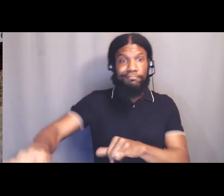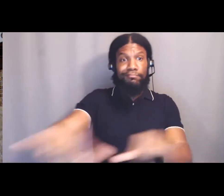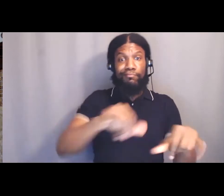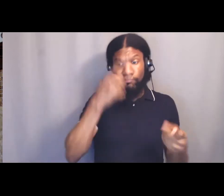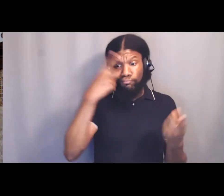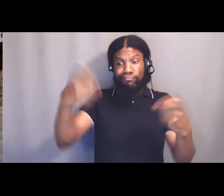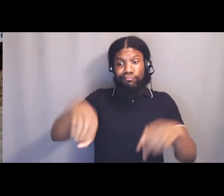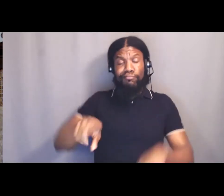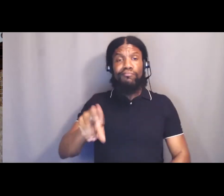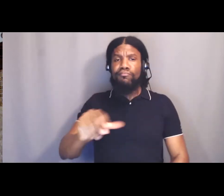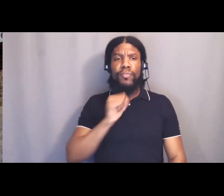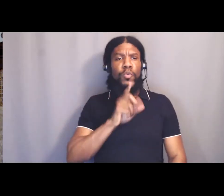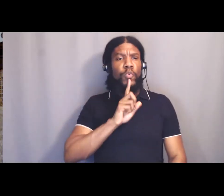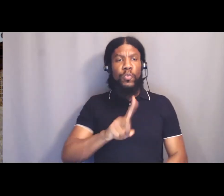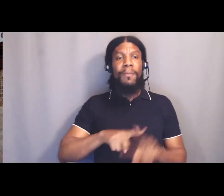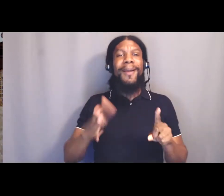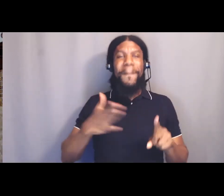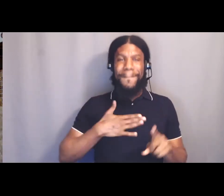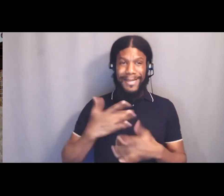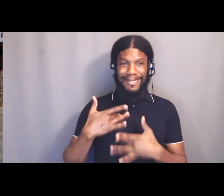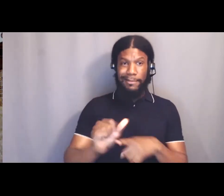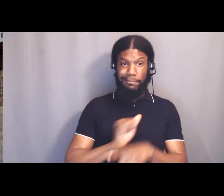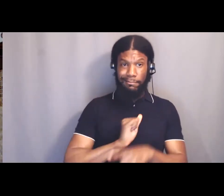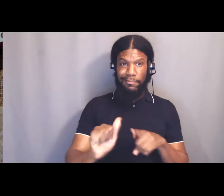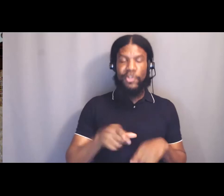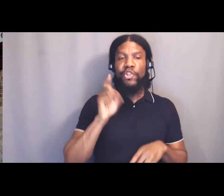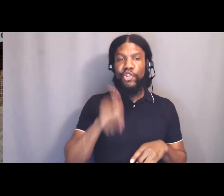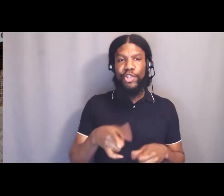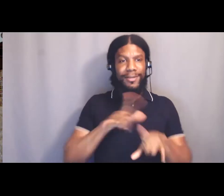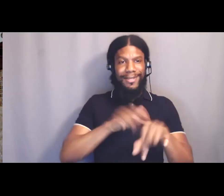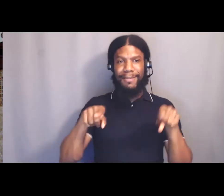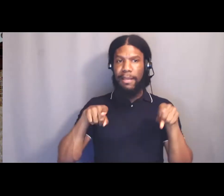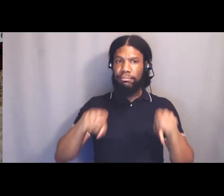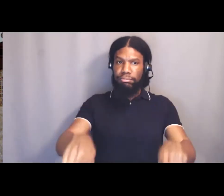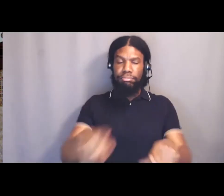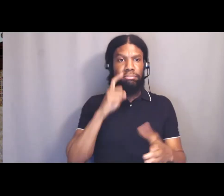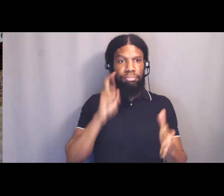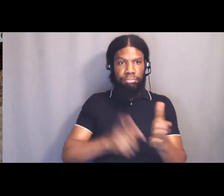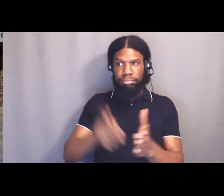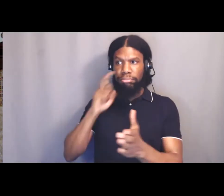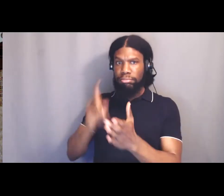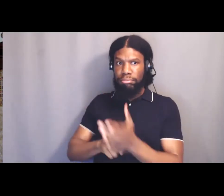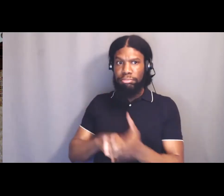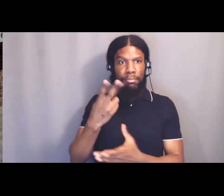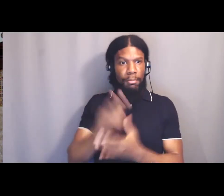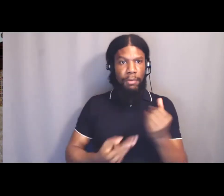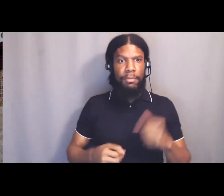we should do it at the same time. So that's just for the folks who were asking, you're welcome to use it in any space that you're in.